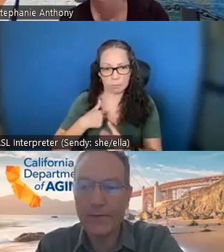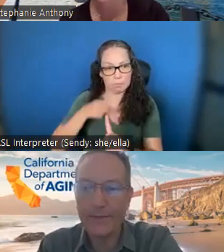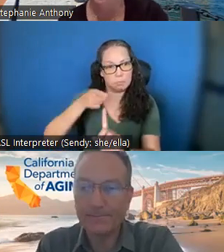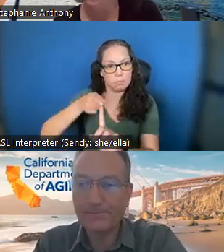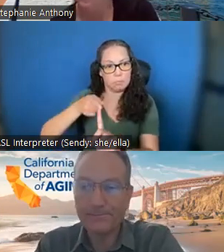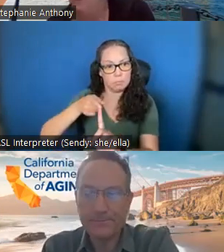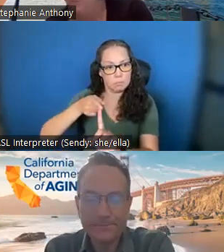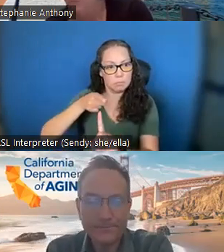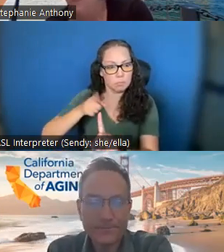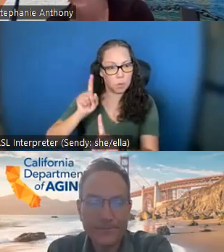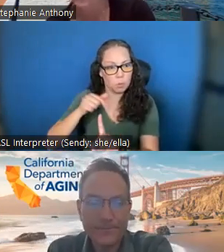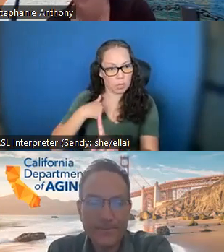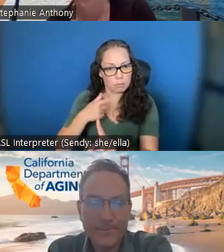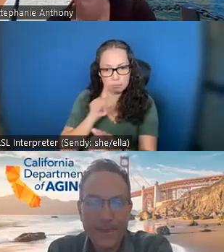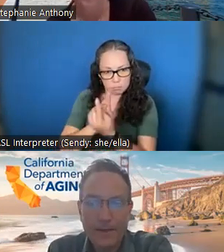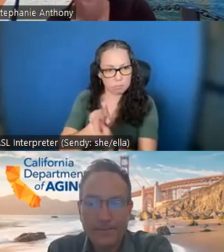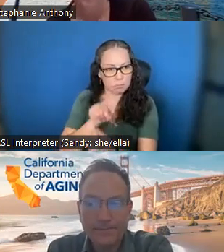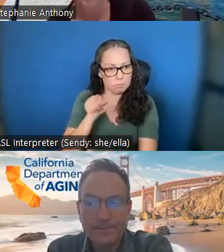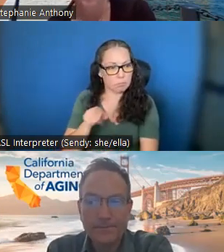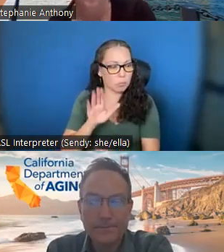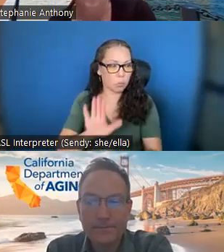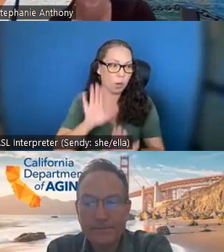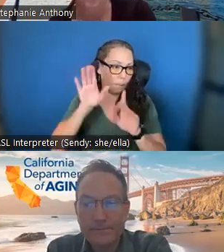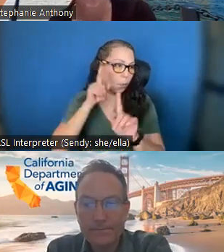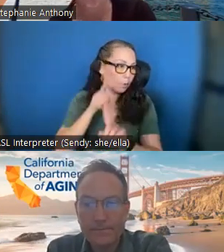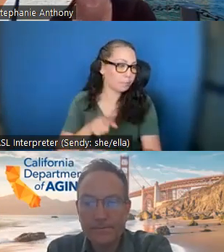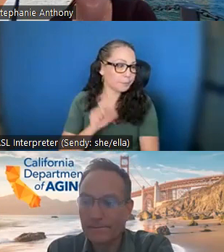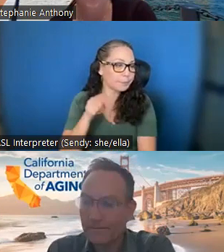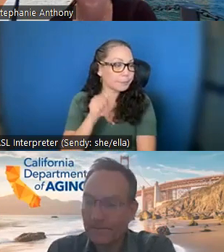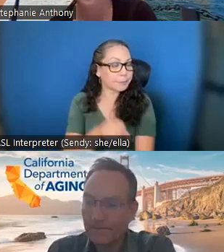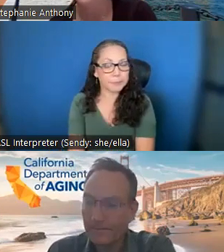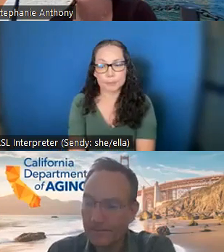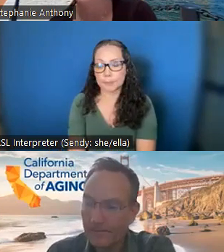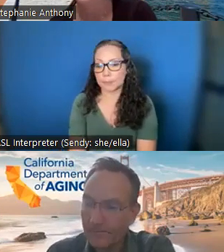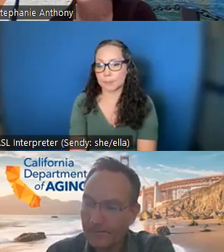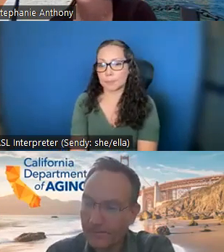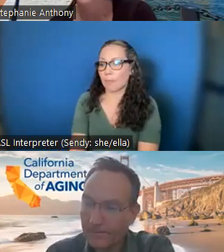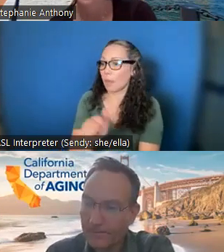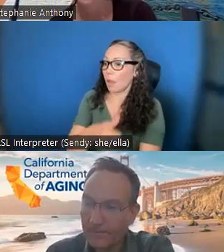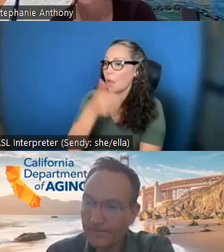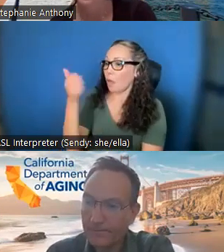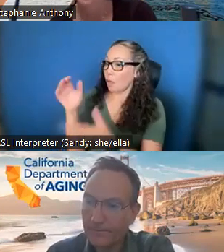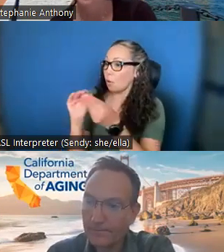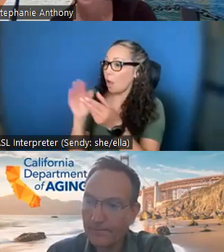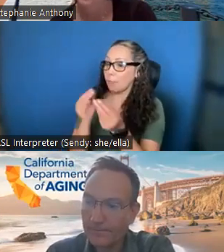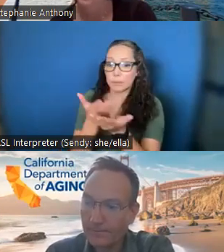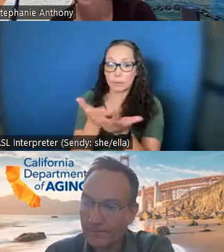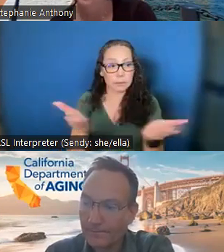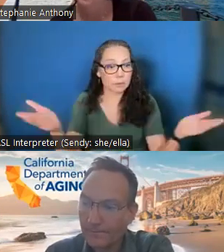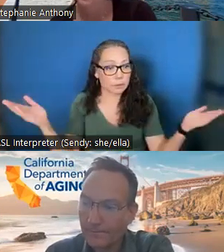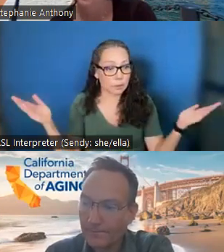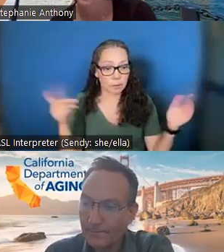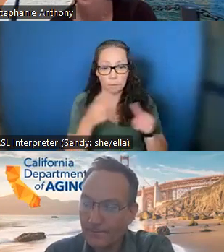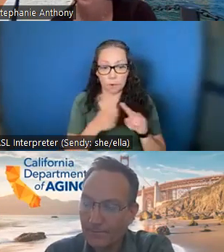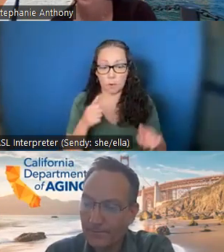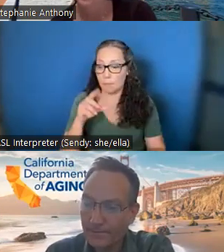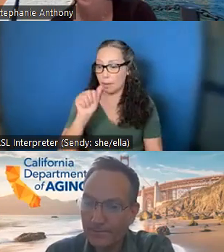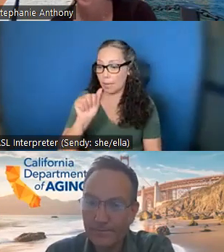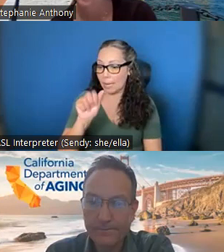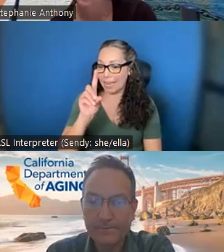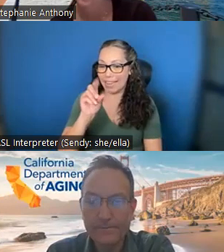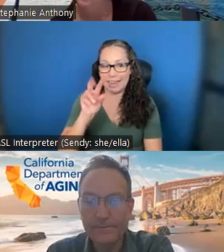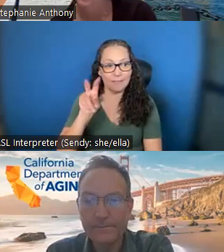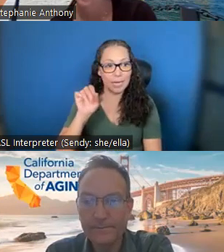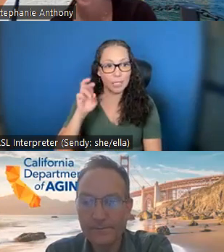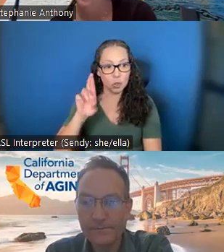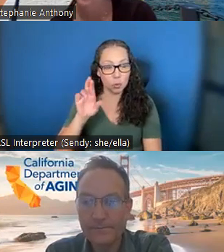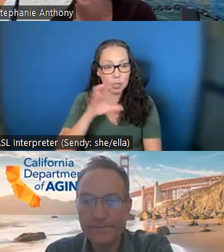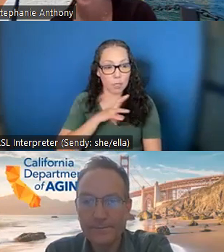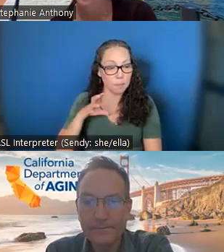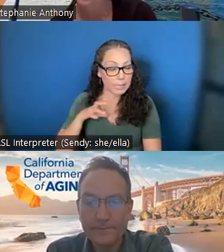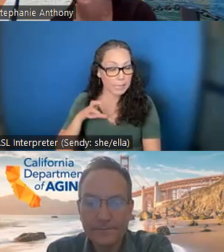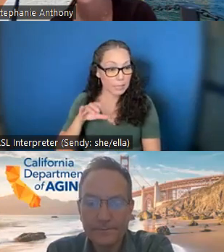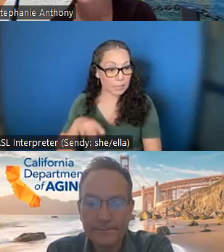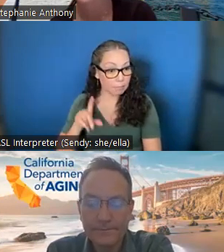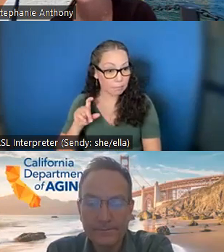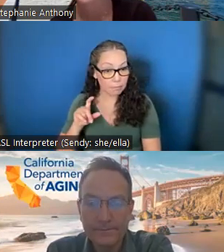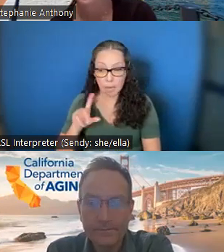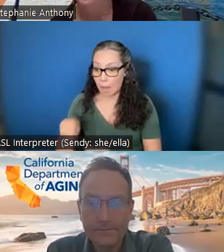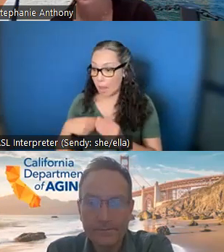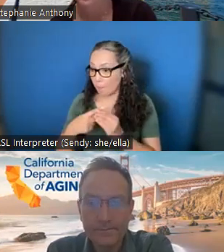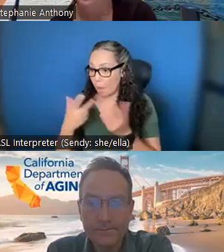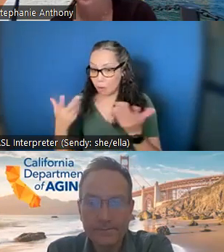Point other comments uh feedback from the advisory committee on uh components uh A and